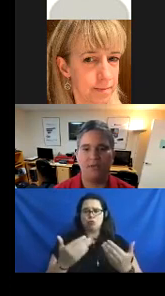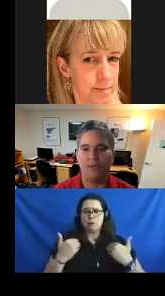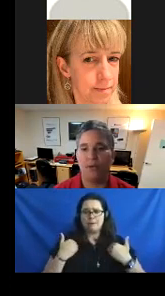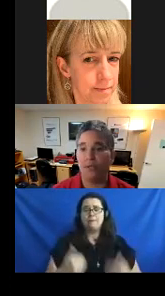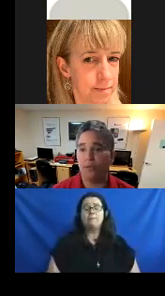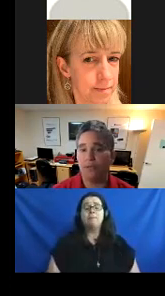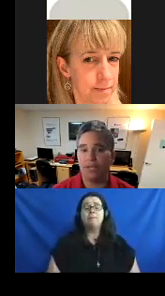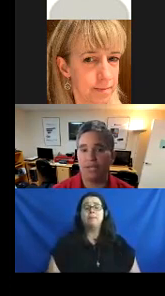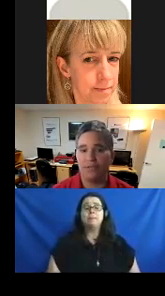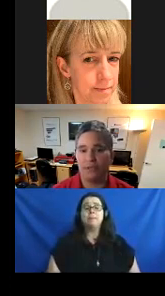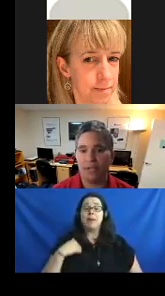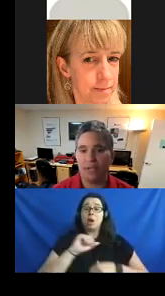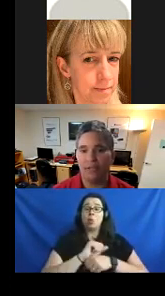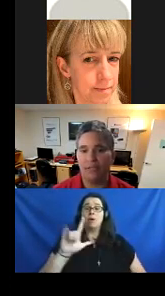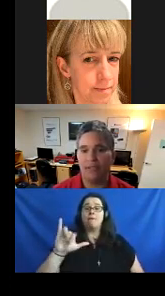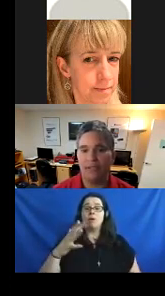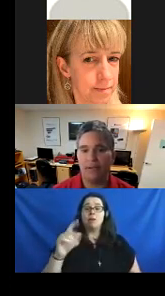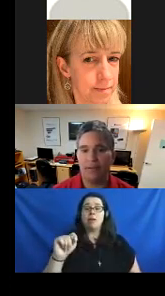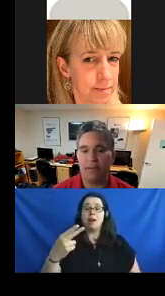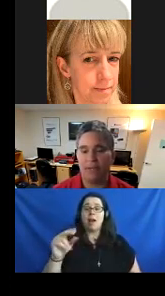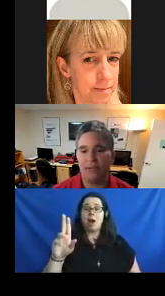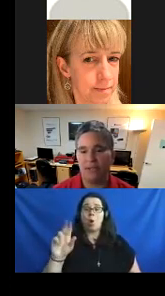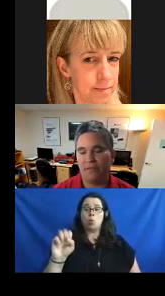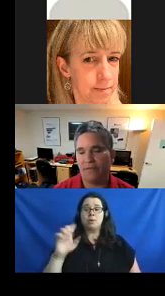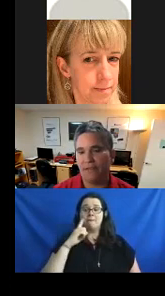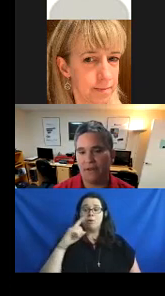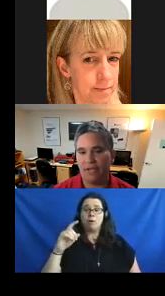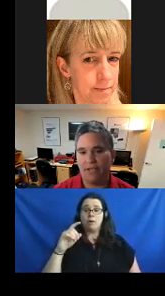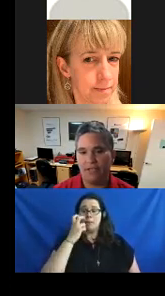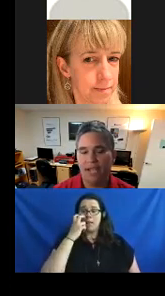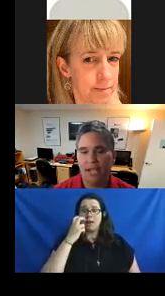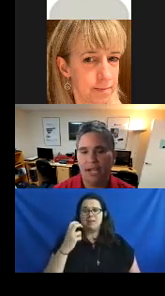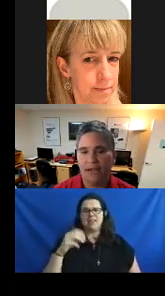I DO WORK FOR LIGHTHOUSE FOR THE BLIND IN PALM BEACH, COVERING FIVE COUNTIES.